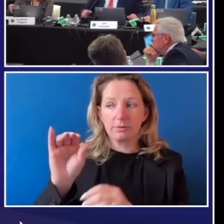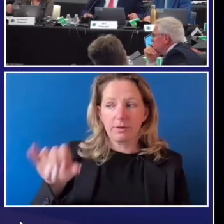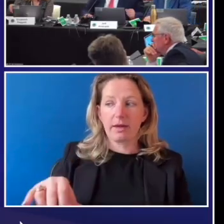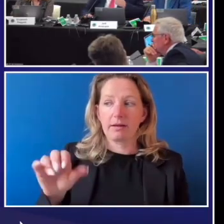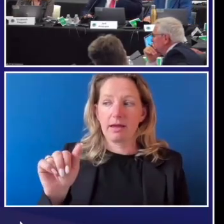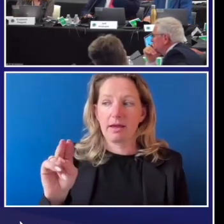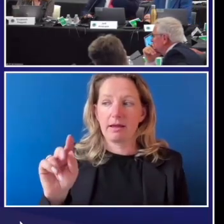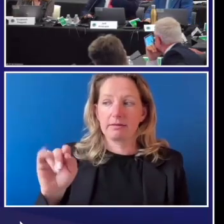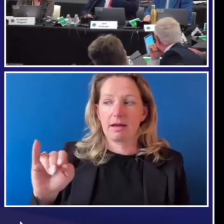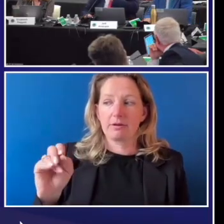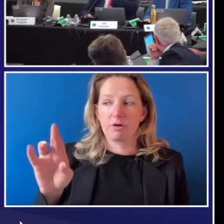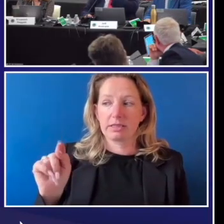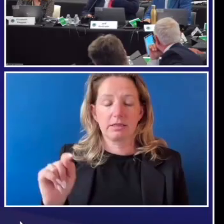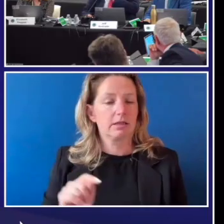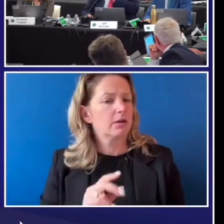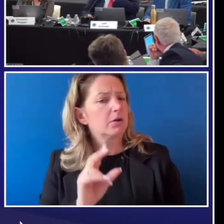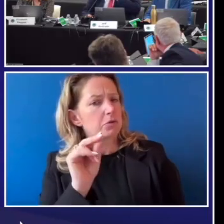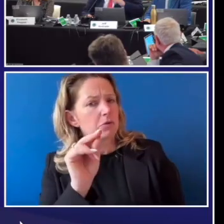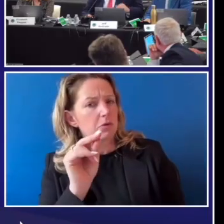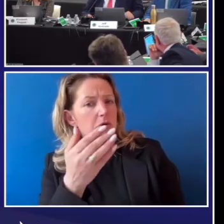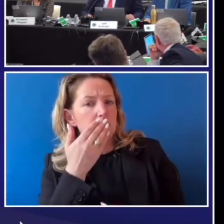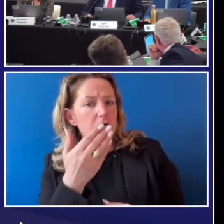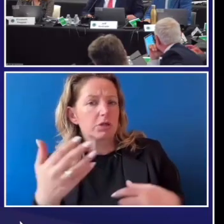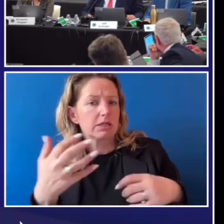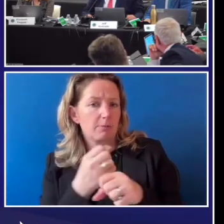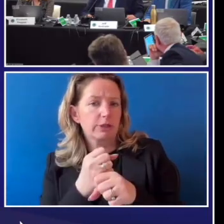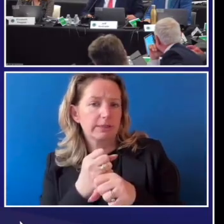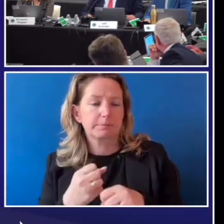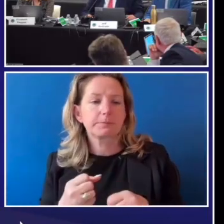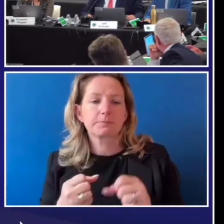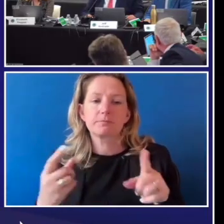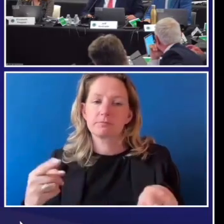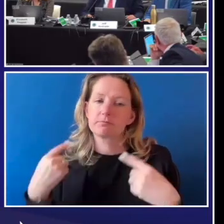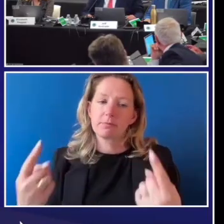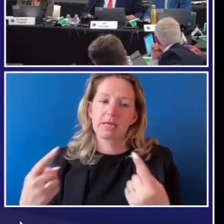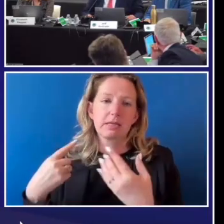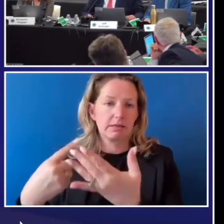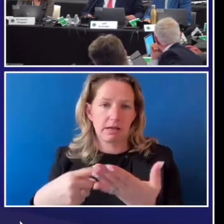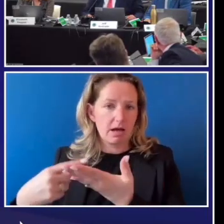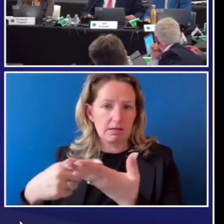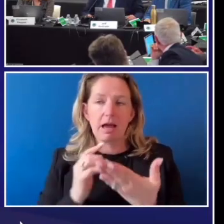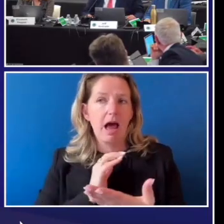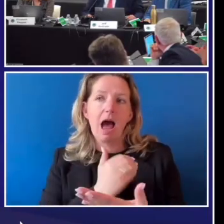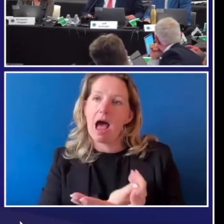Uh, no, I think that was a pretty good summary. I think, you know, as has been discussed previously, our job is not to enforce anti-trust.